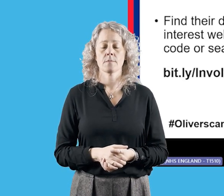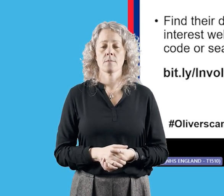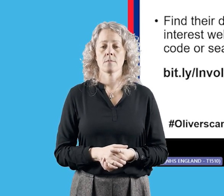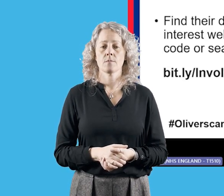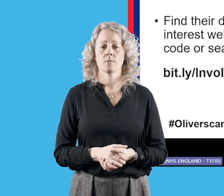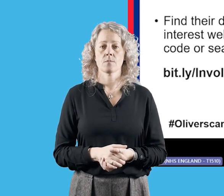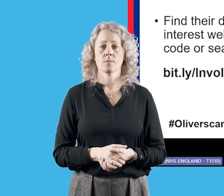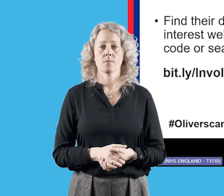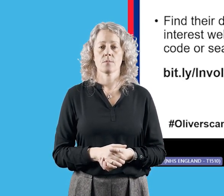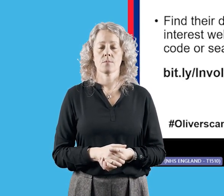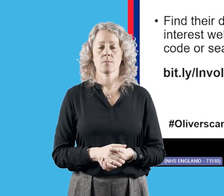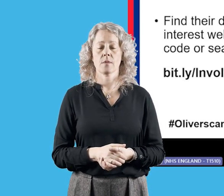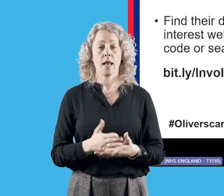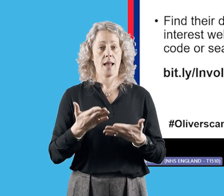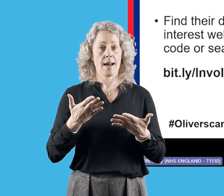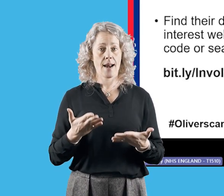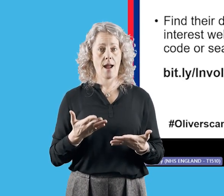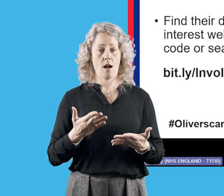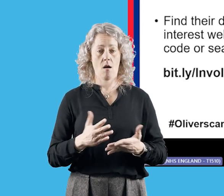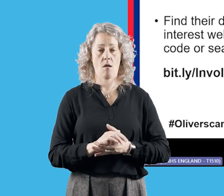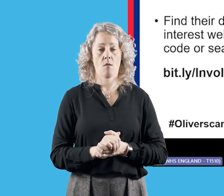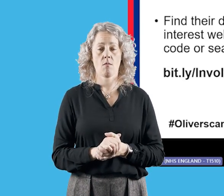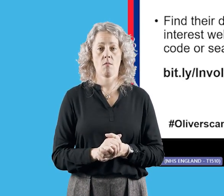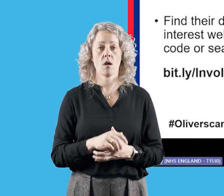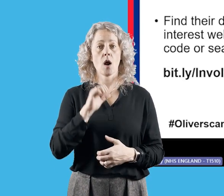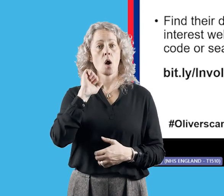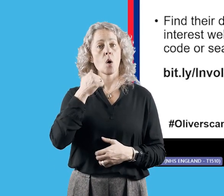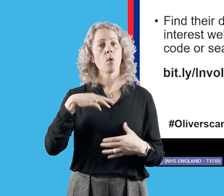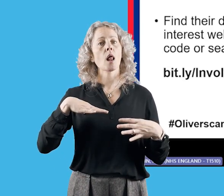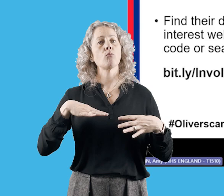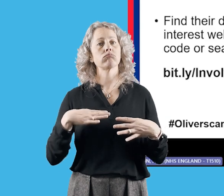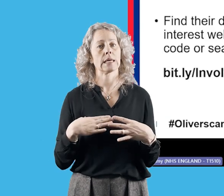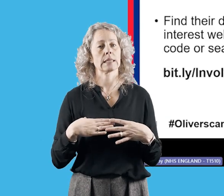And So what we're going to do now is we're going to have a break.